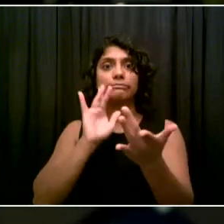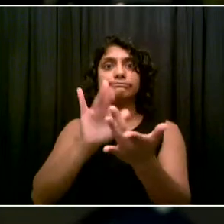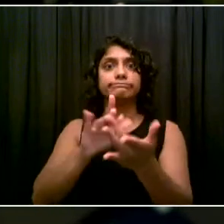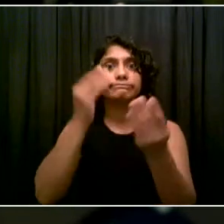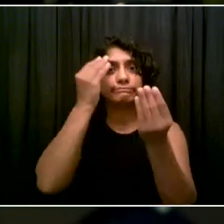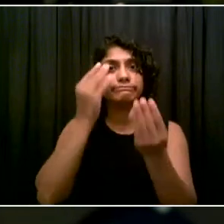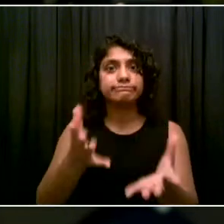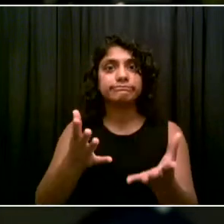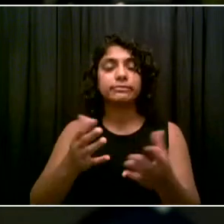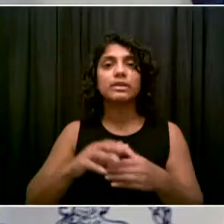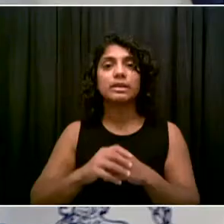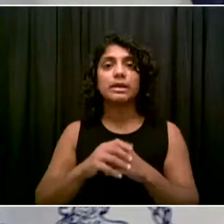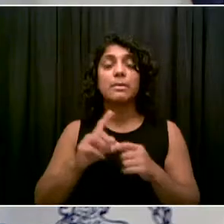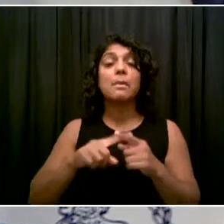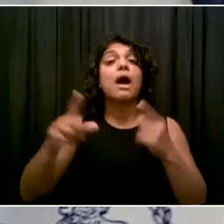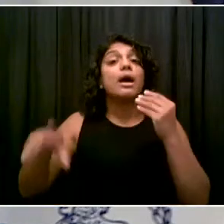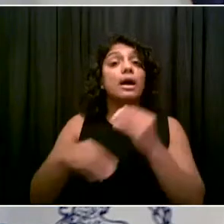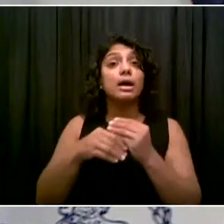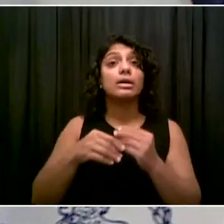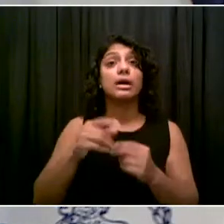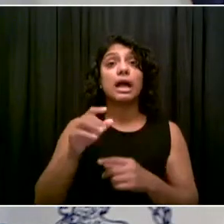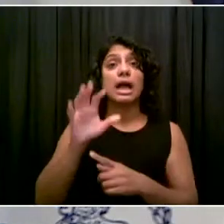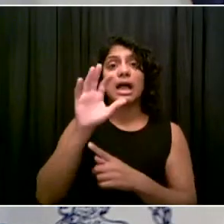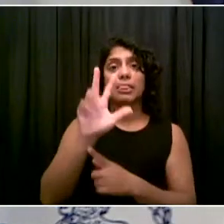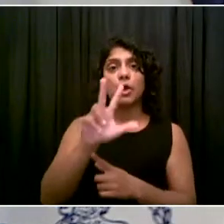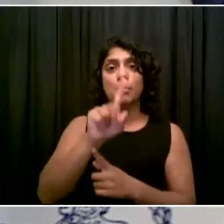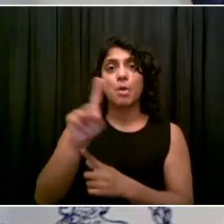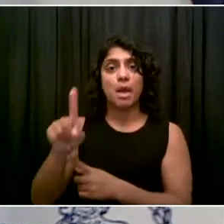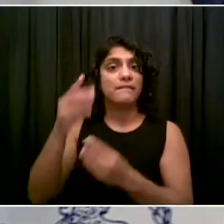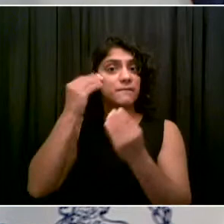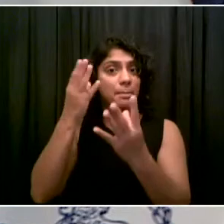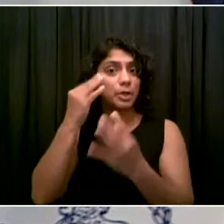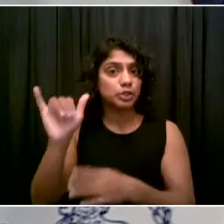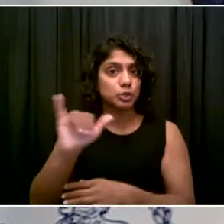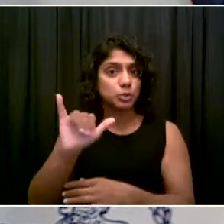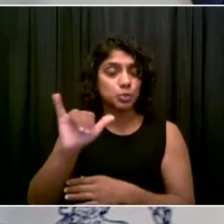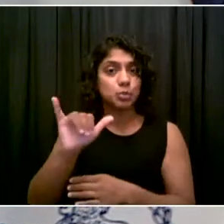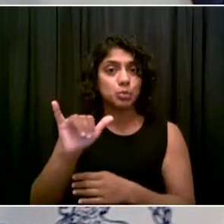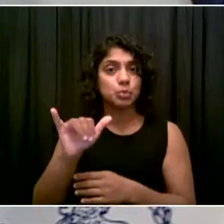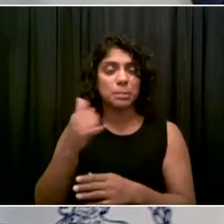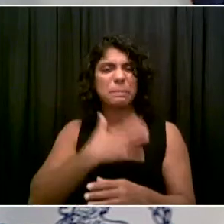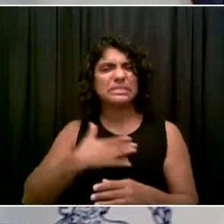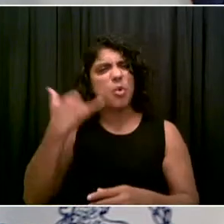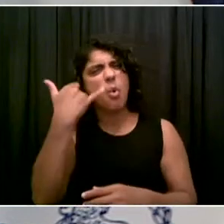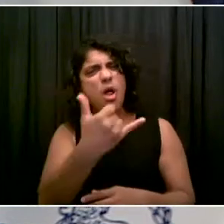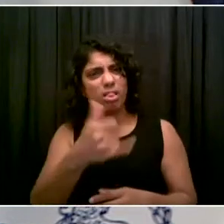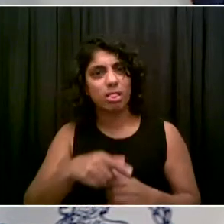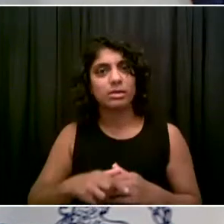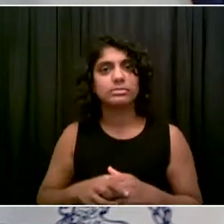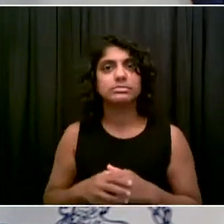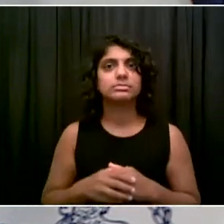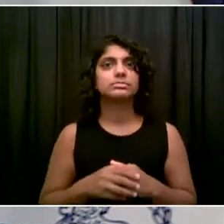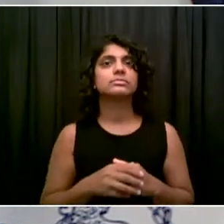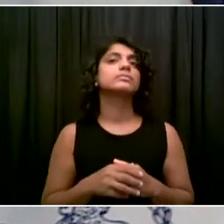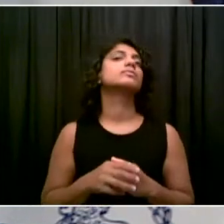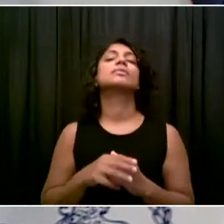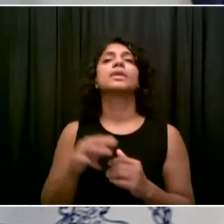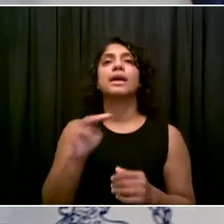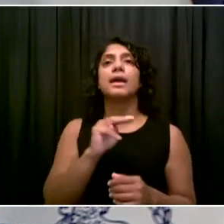YOU ARE RIGHT, I DO NOT KNOW THE ANSWER TO THAT AND I WILL GET THAT ANSWER IMMEDIATELY AND GET IT BACK TO KRISTIN AND GET IT ON 311 SO WE